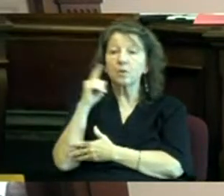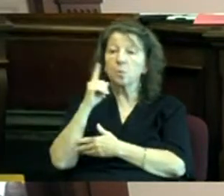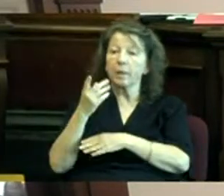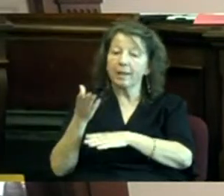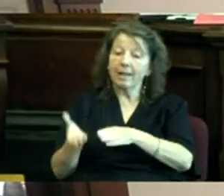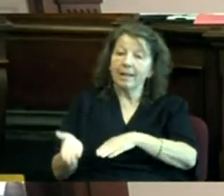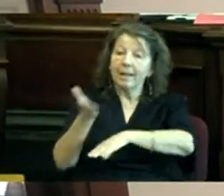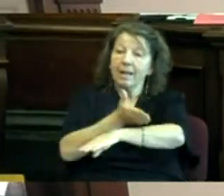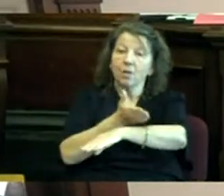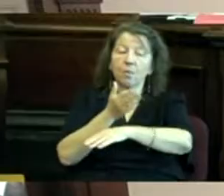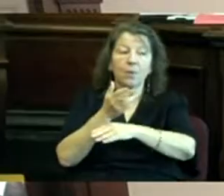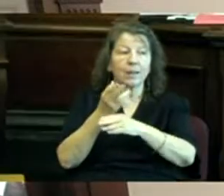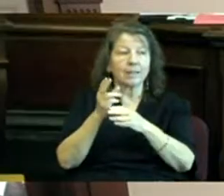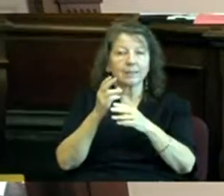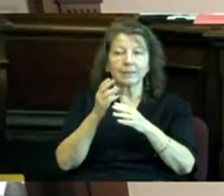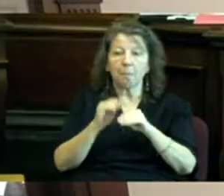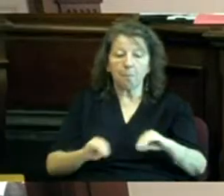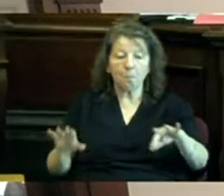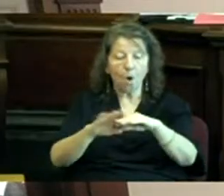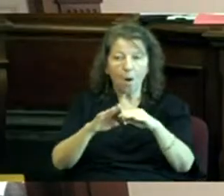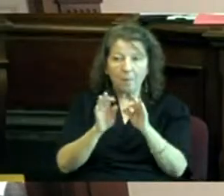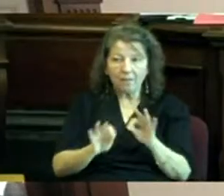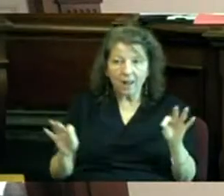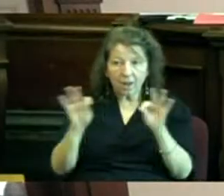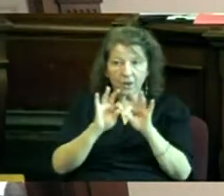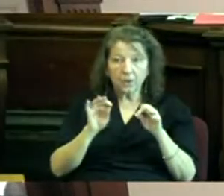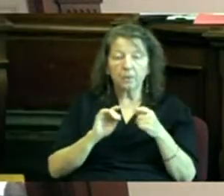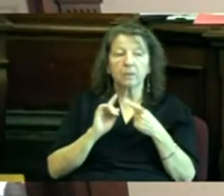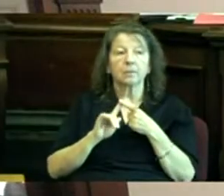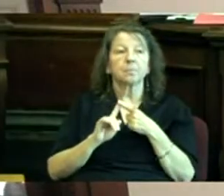According to the Arbor Day